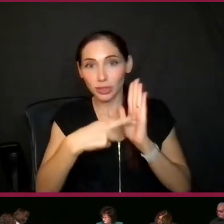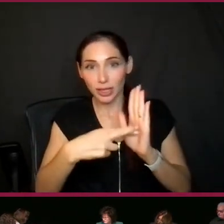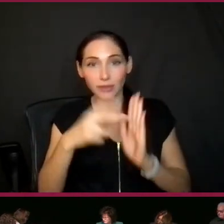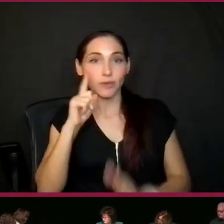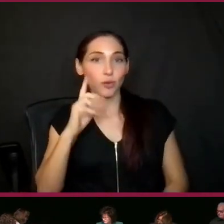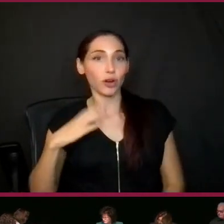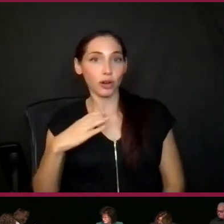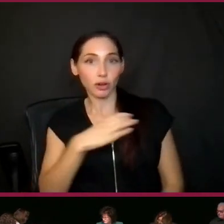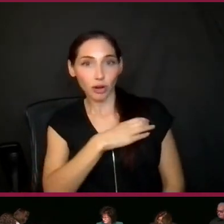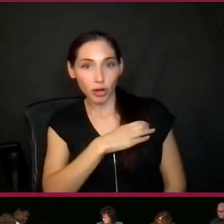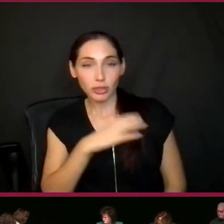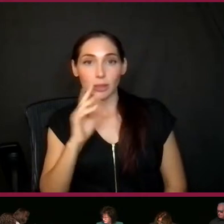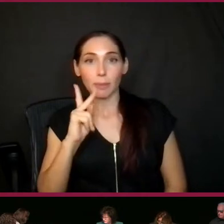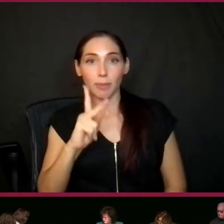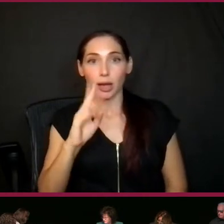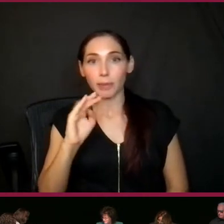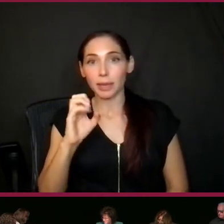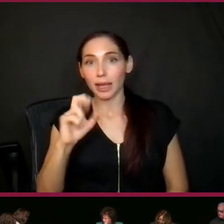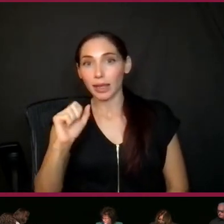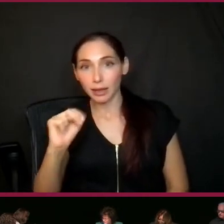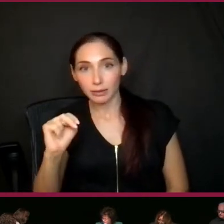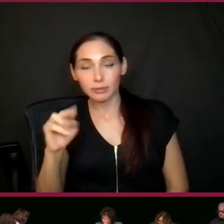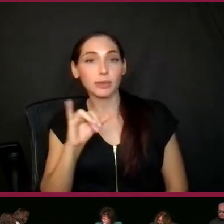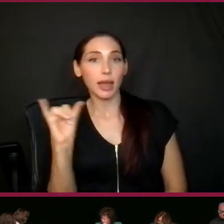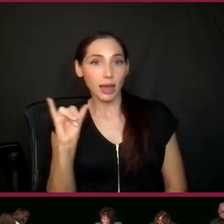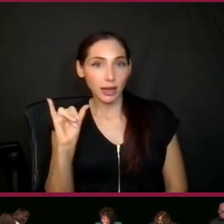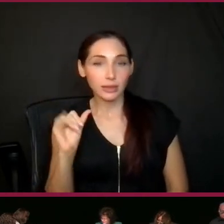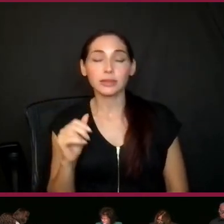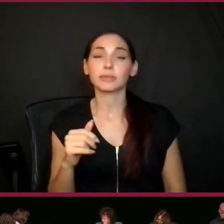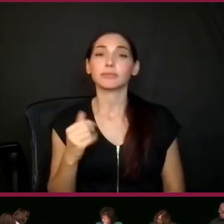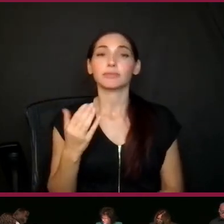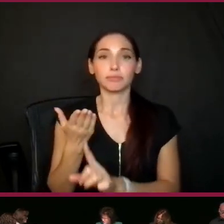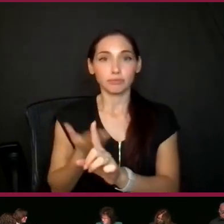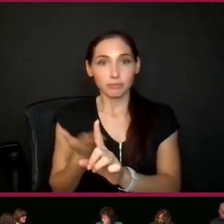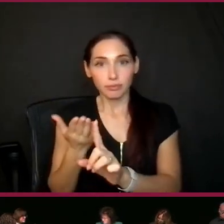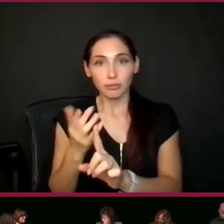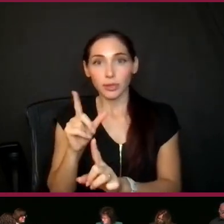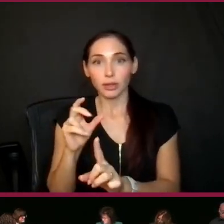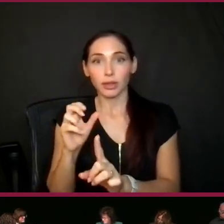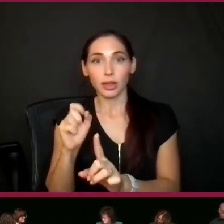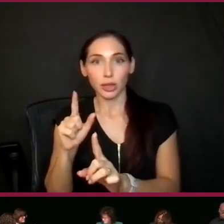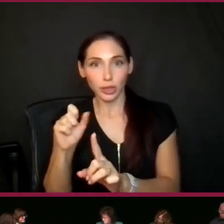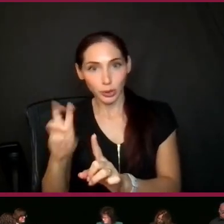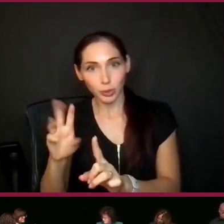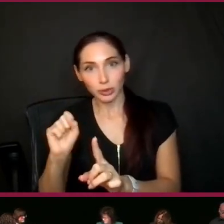Buck McKeon, and whereas Lew Stults served Antelope